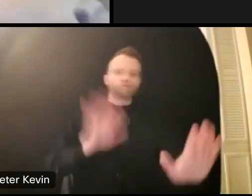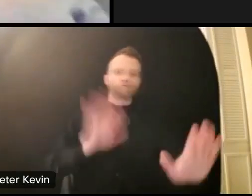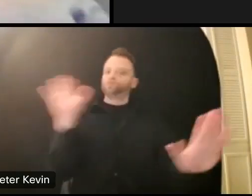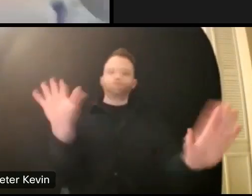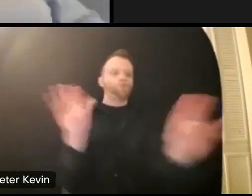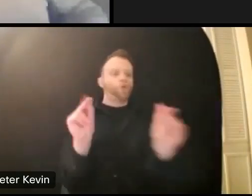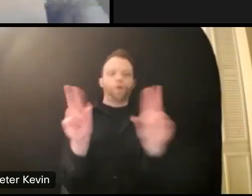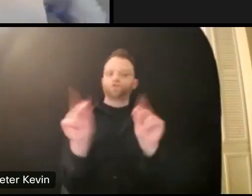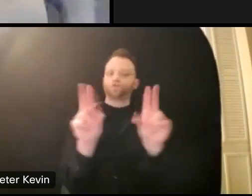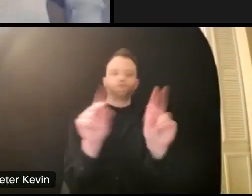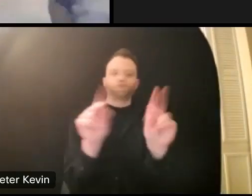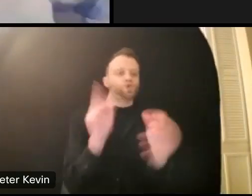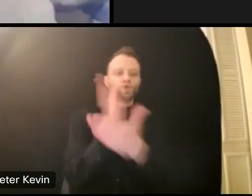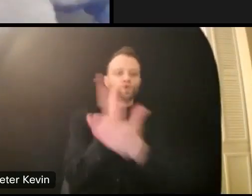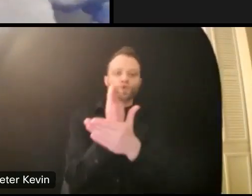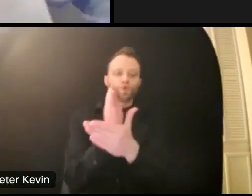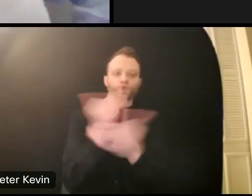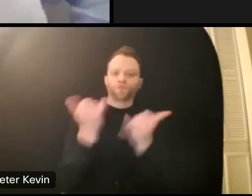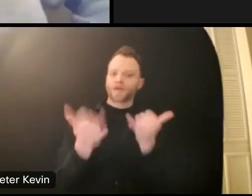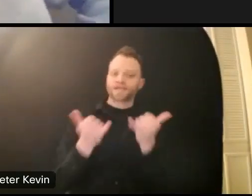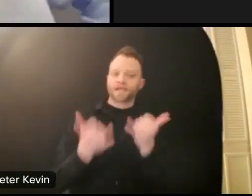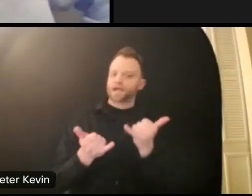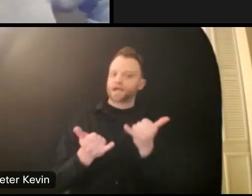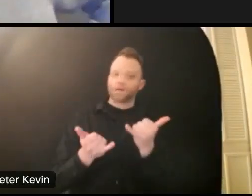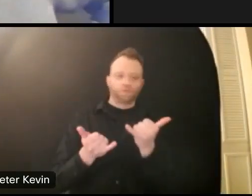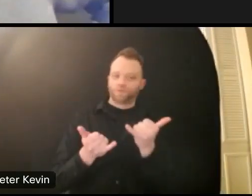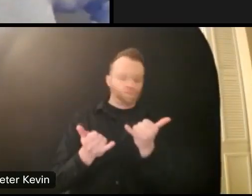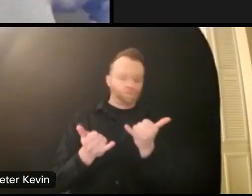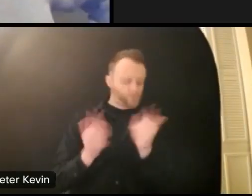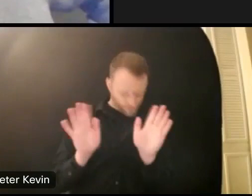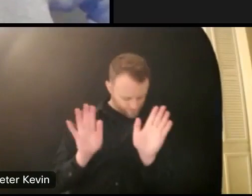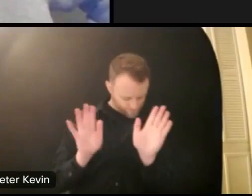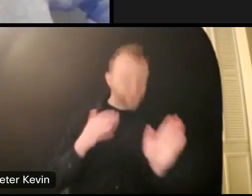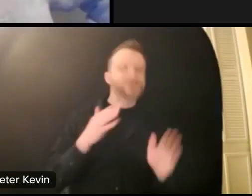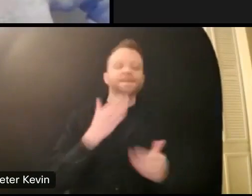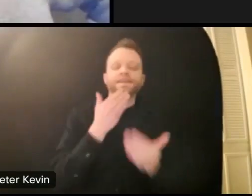I don't need that right now. I don't need that right now. I appreciate it, but what I do want